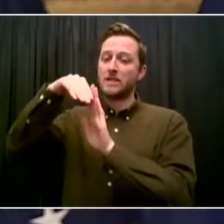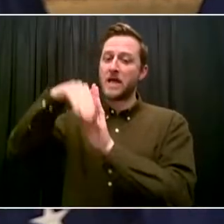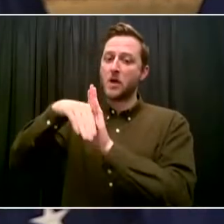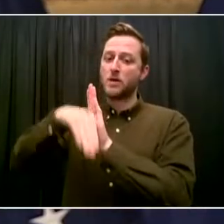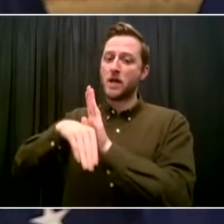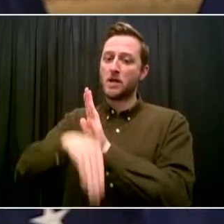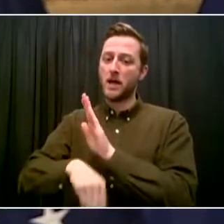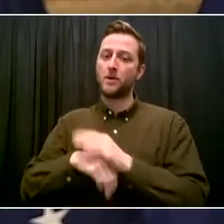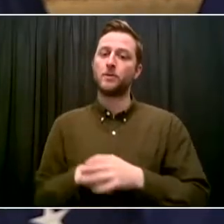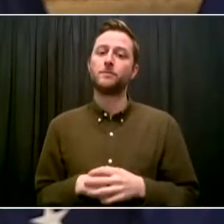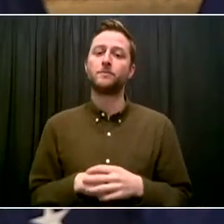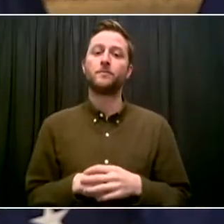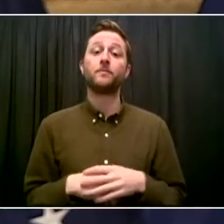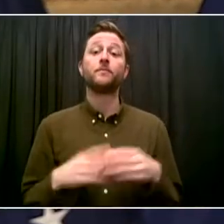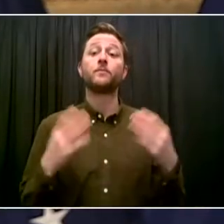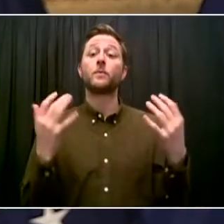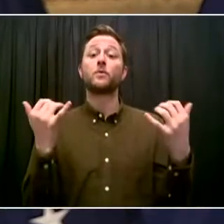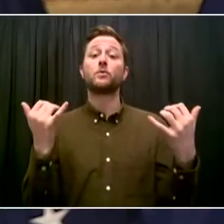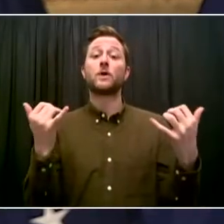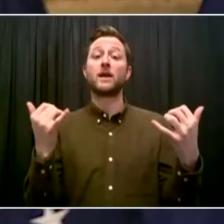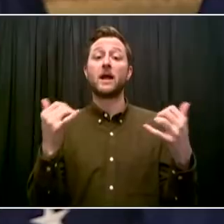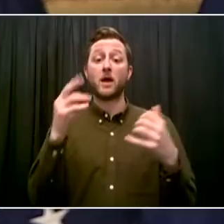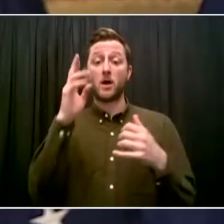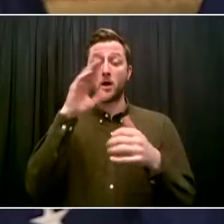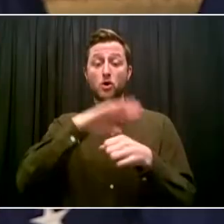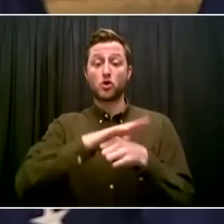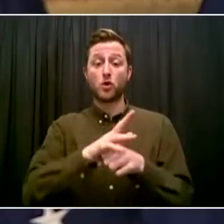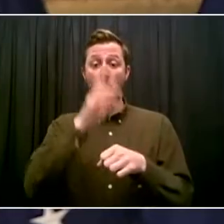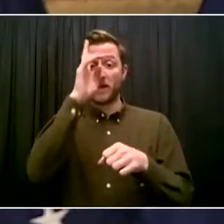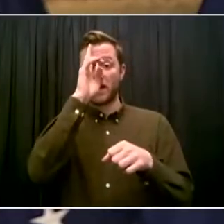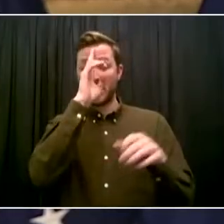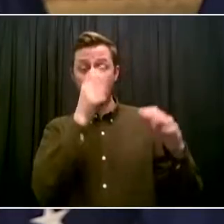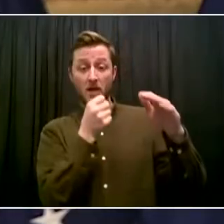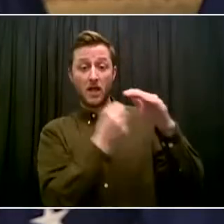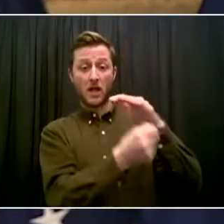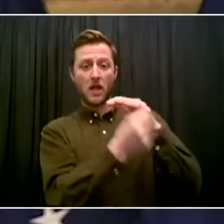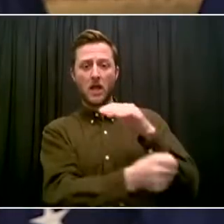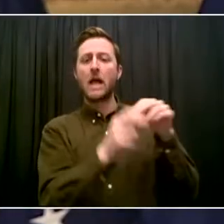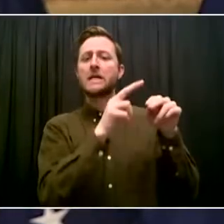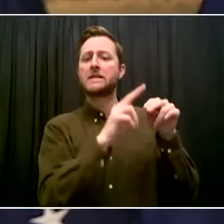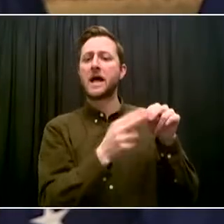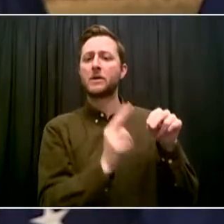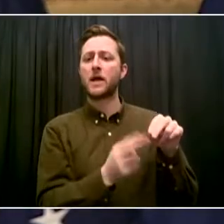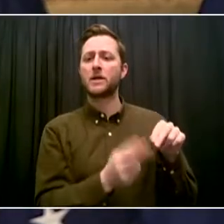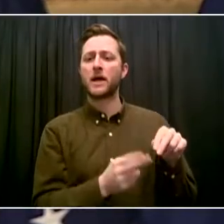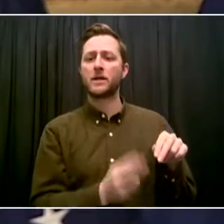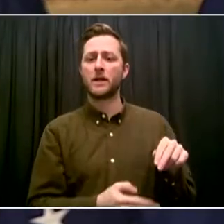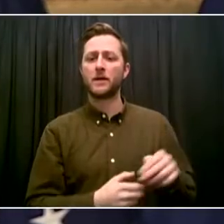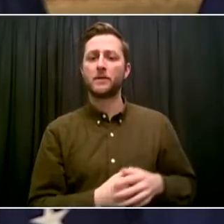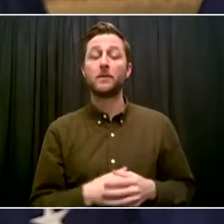THAT IS LESS THAN HALF THE PEAK